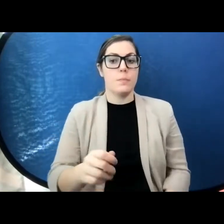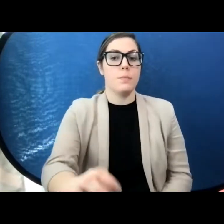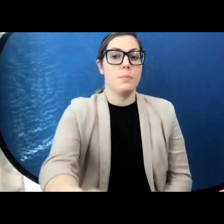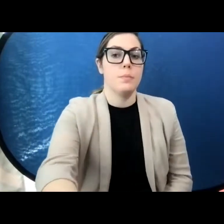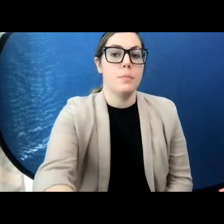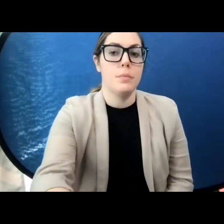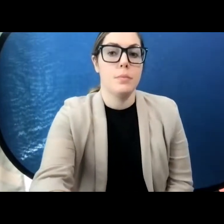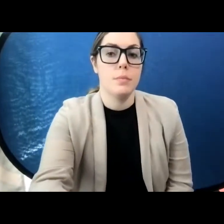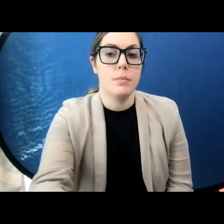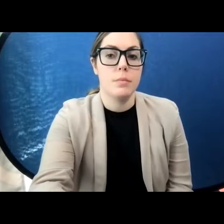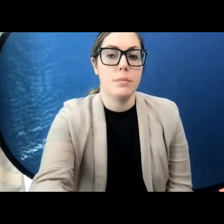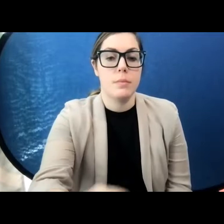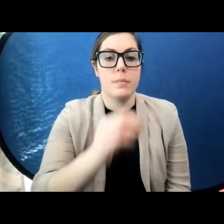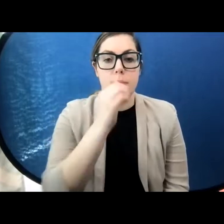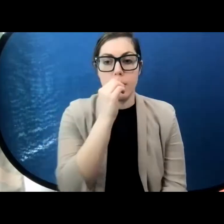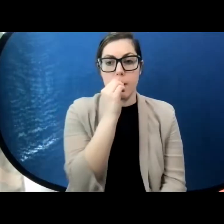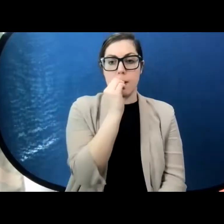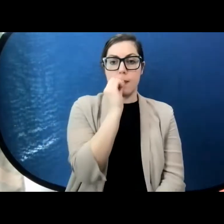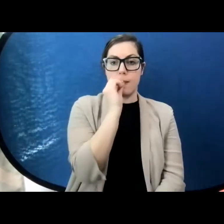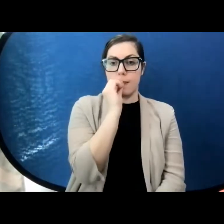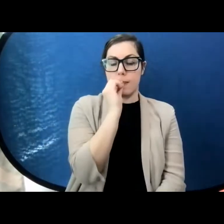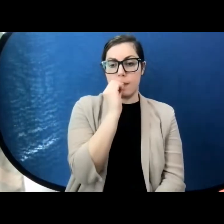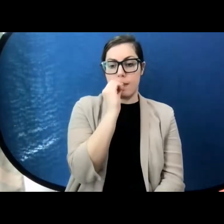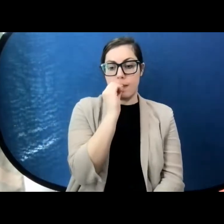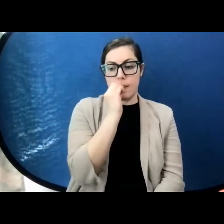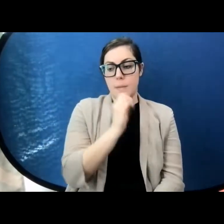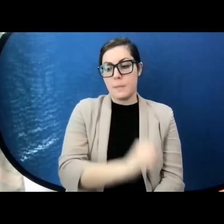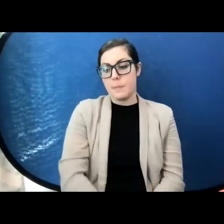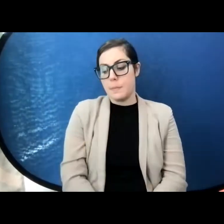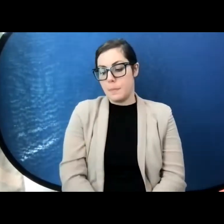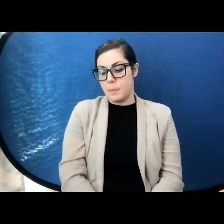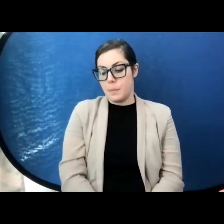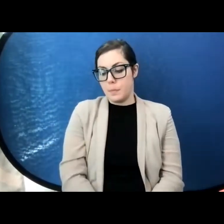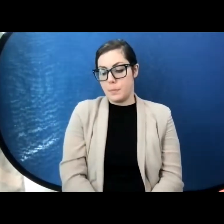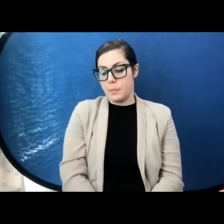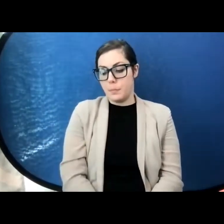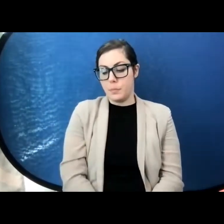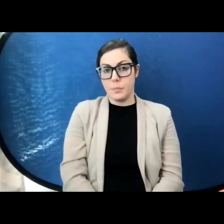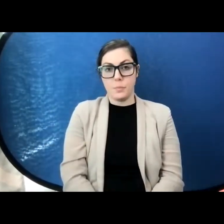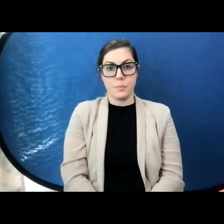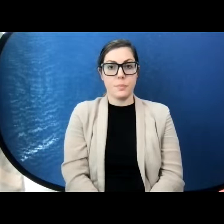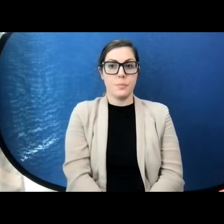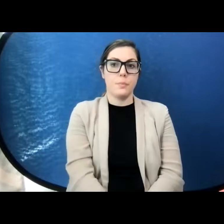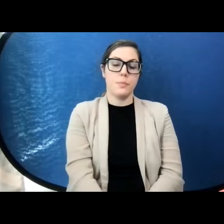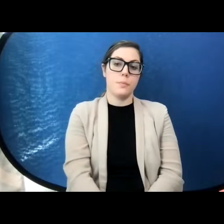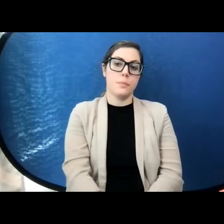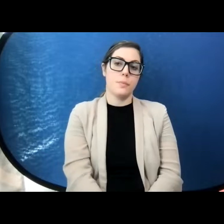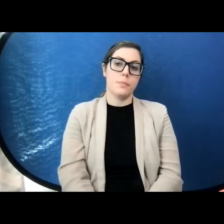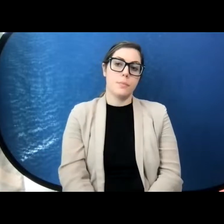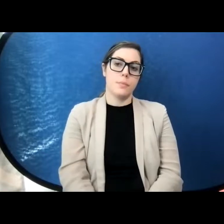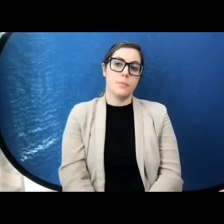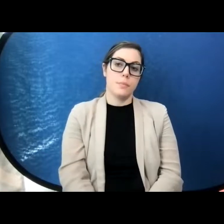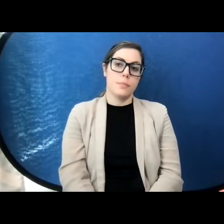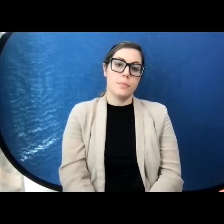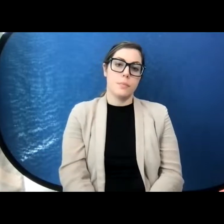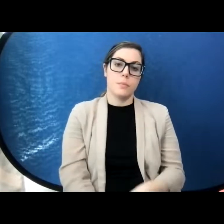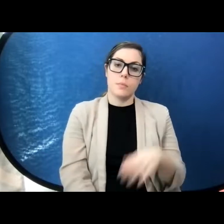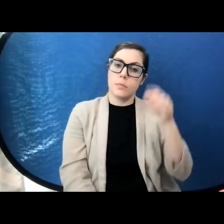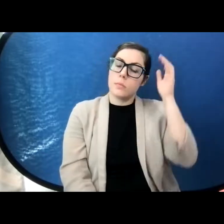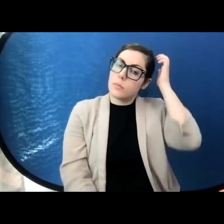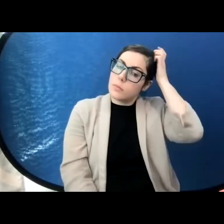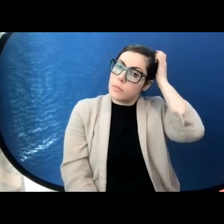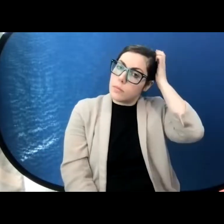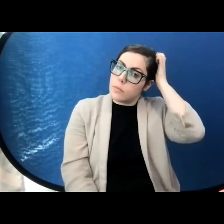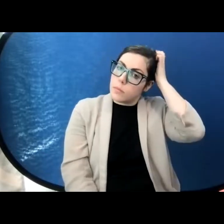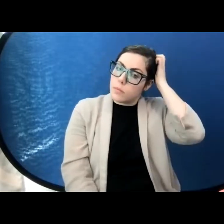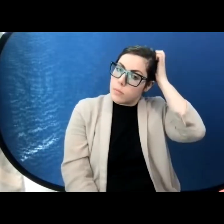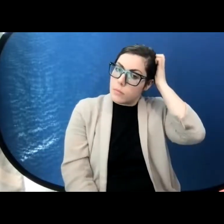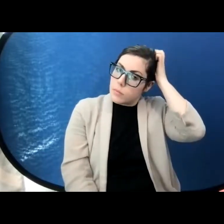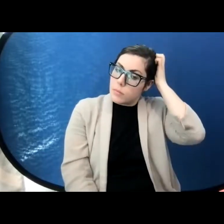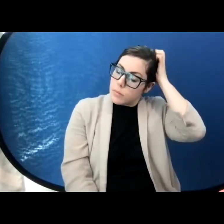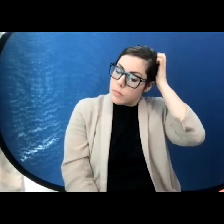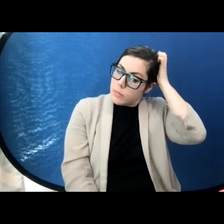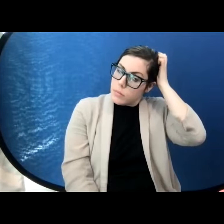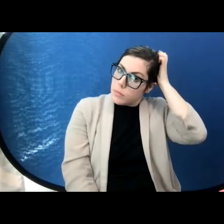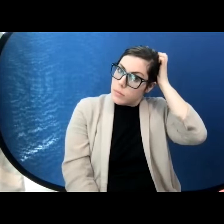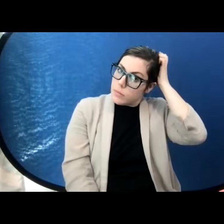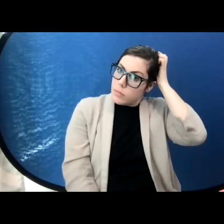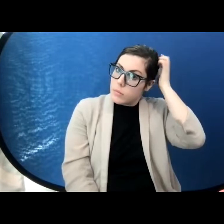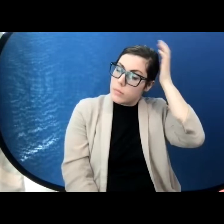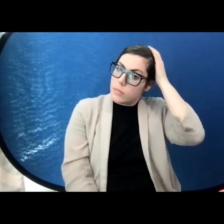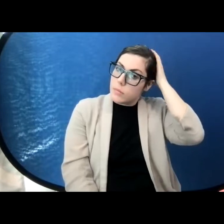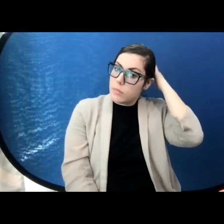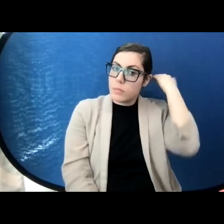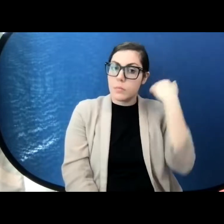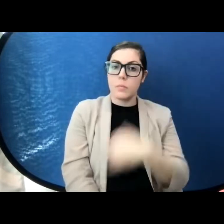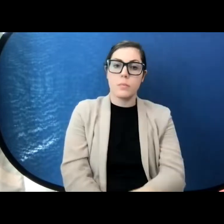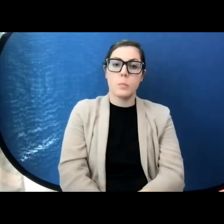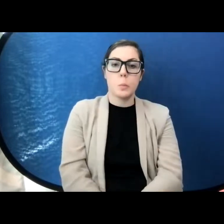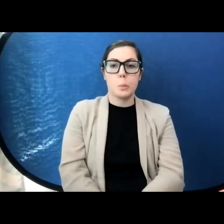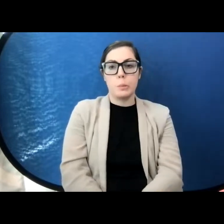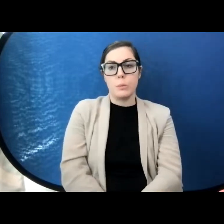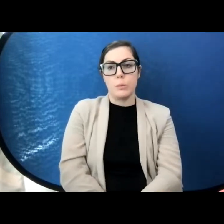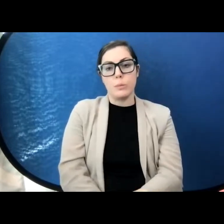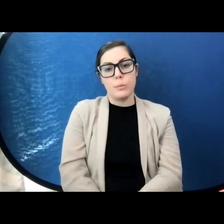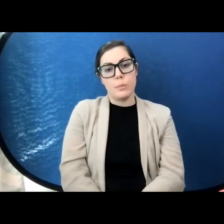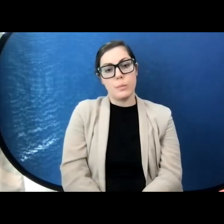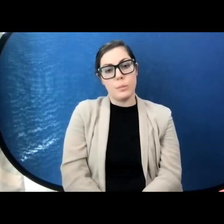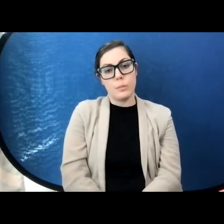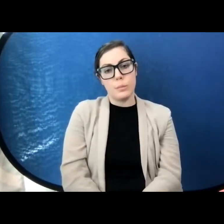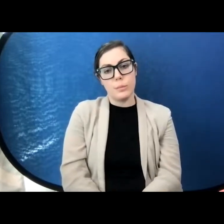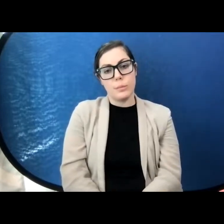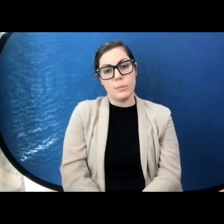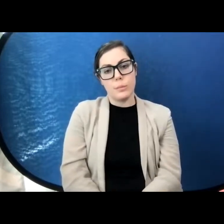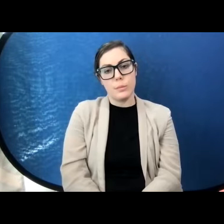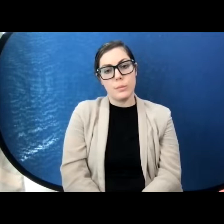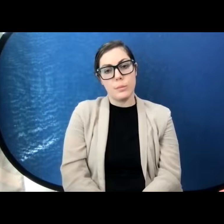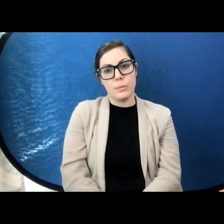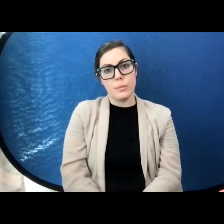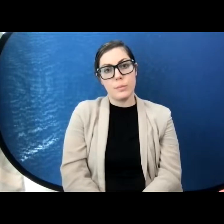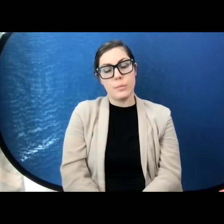before we wrap up. >> JUSTIN